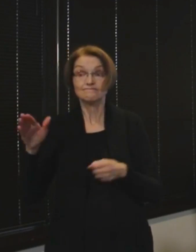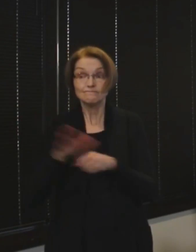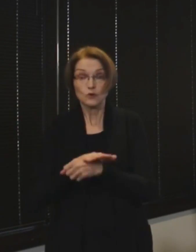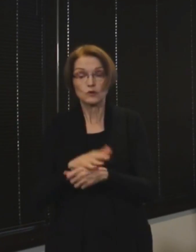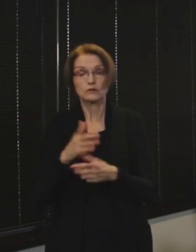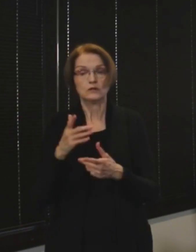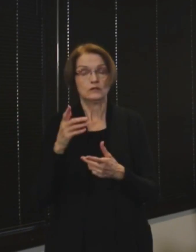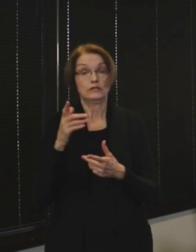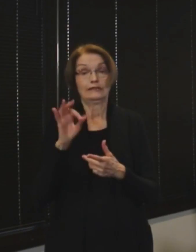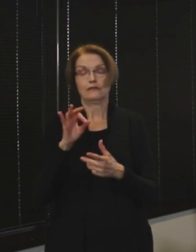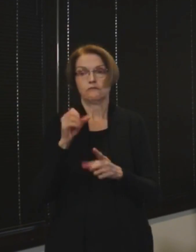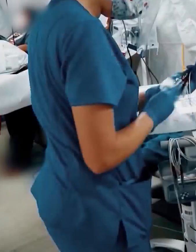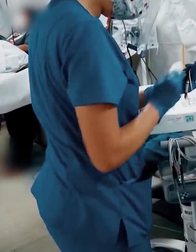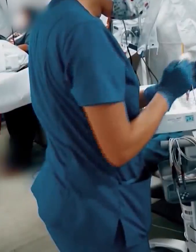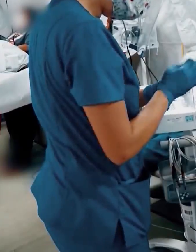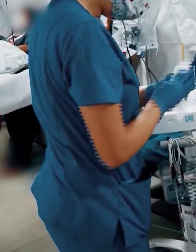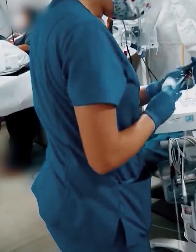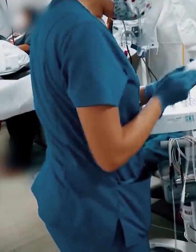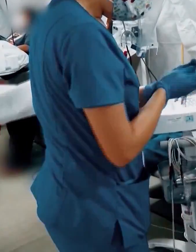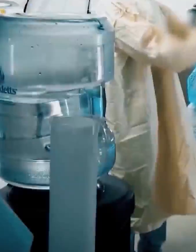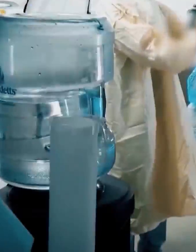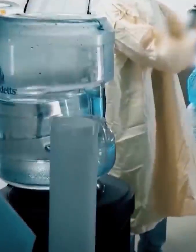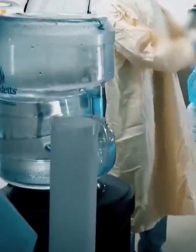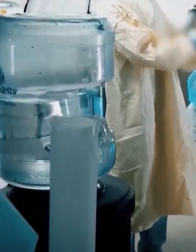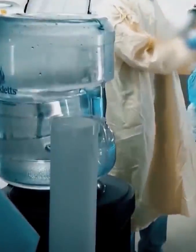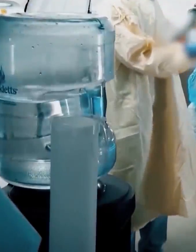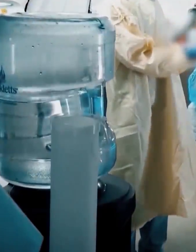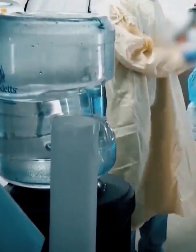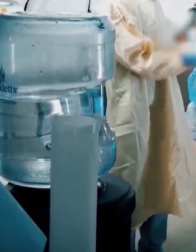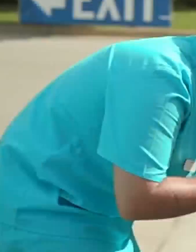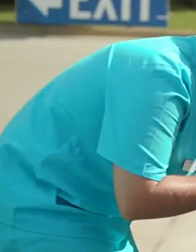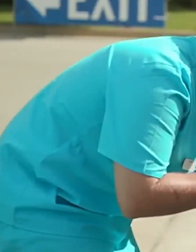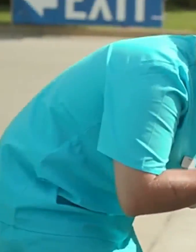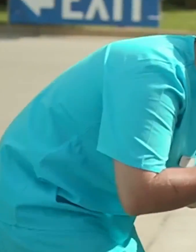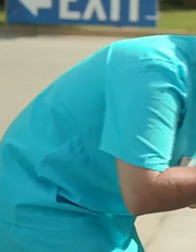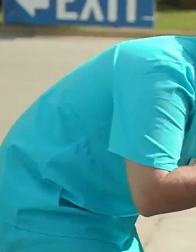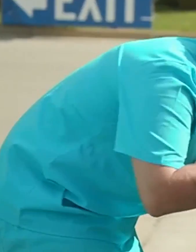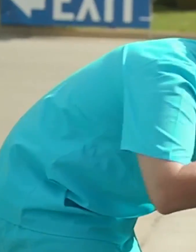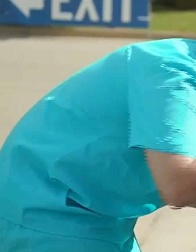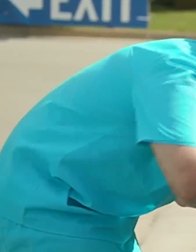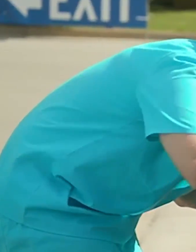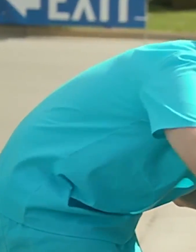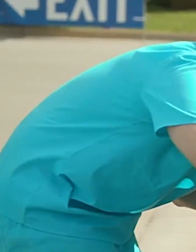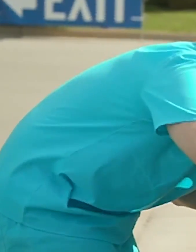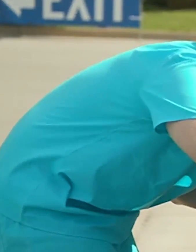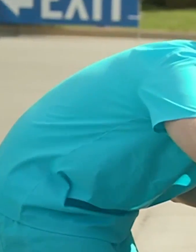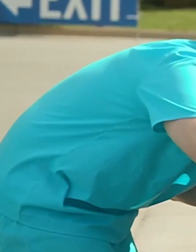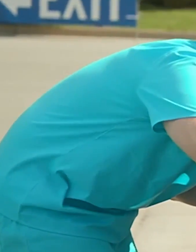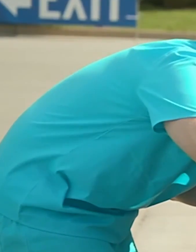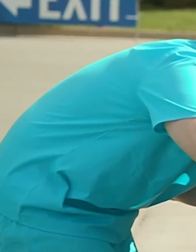85 TO 90% FULL IN HOSPITAL AND ICU BEDS IS NOT A WHOLE LOT OF WIGGLE IF WE DID HAVE A SUDDEN